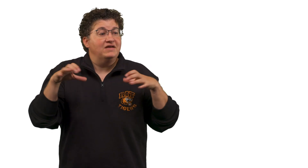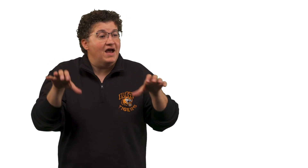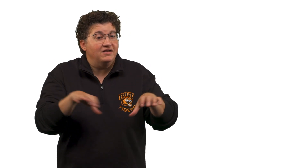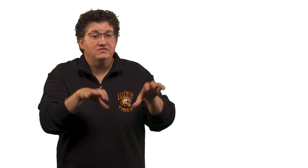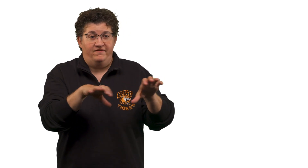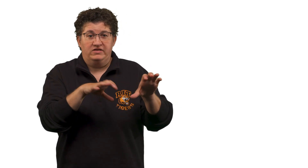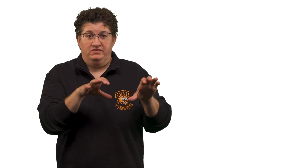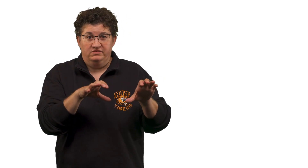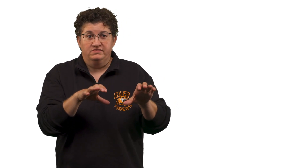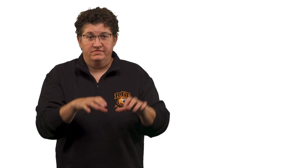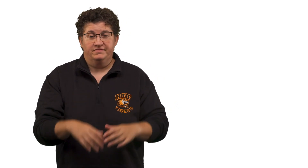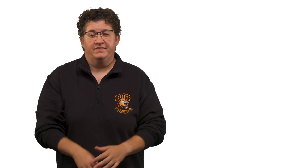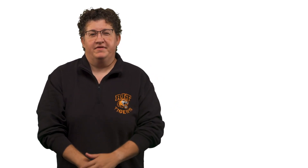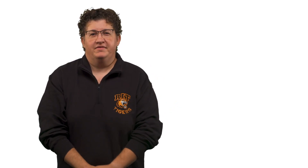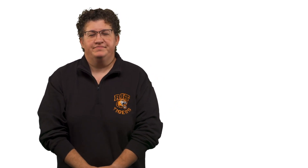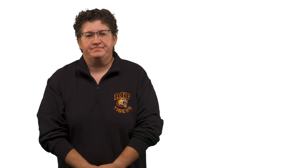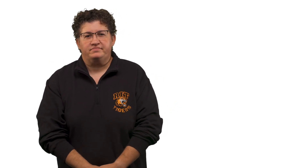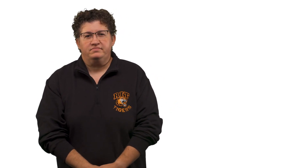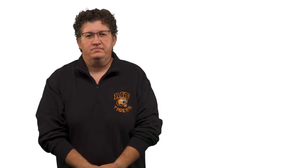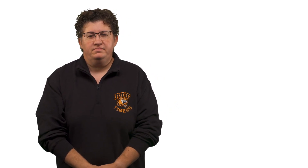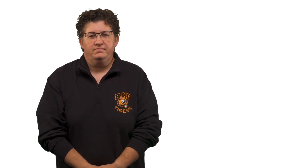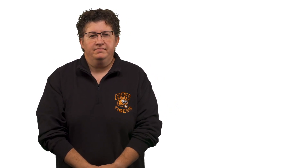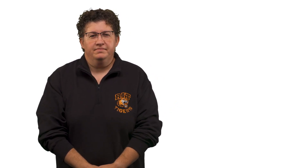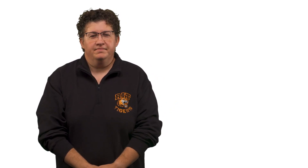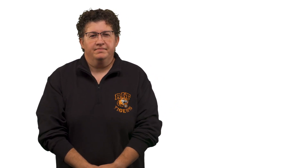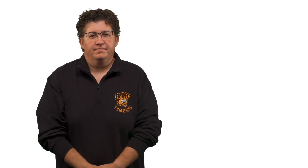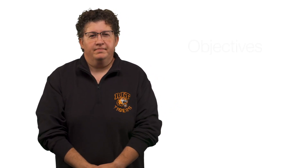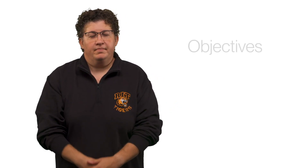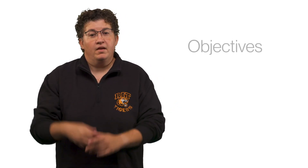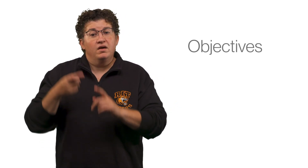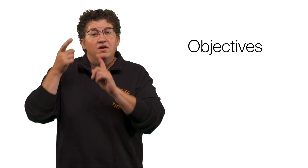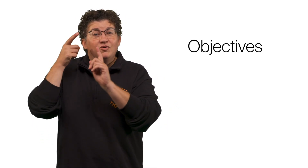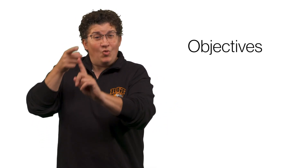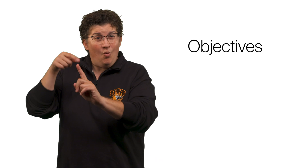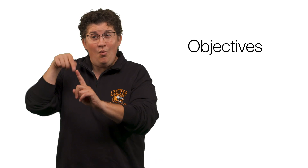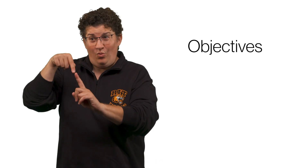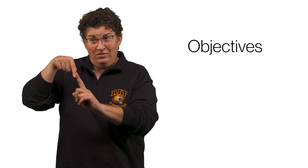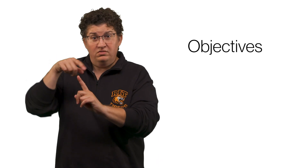specific events or activities.